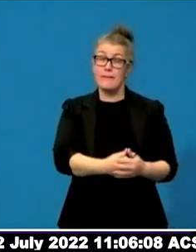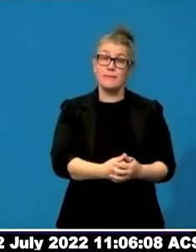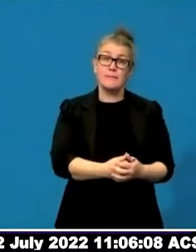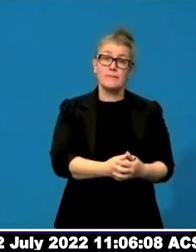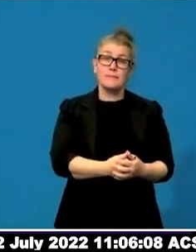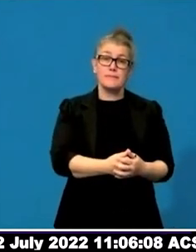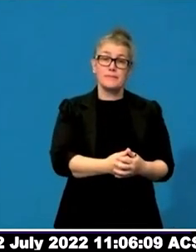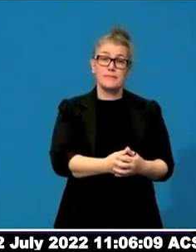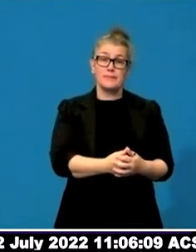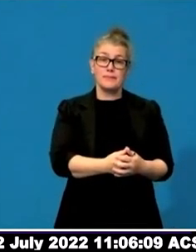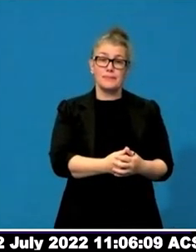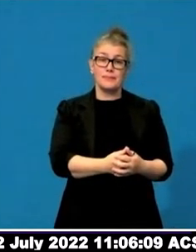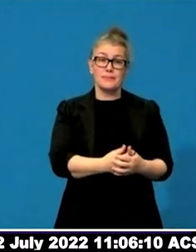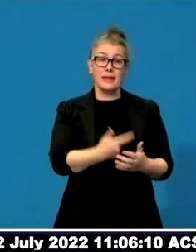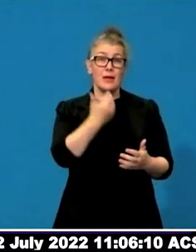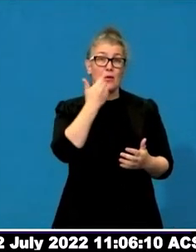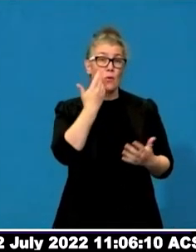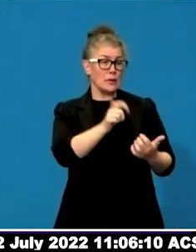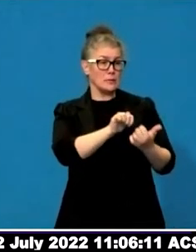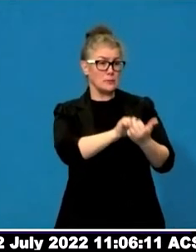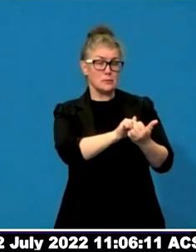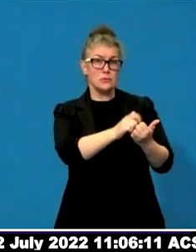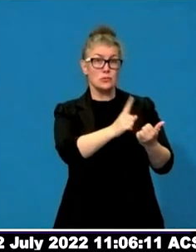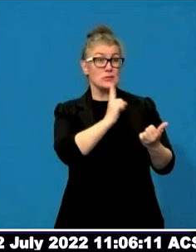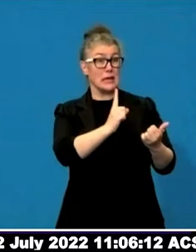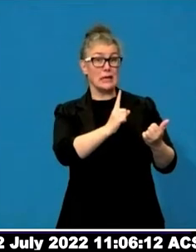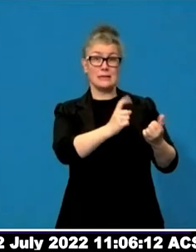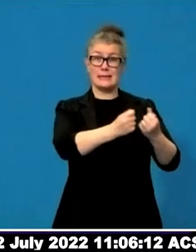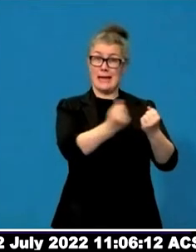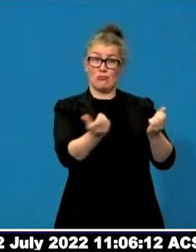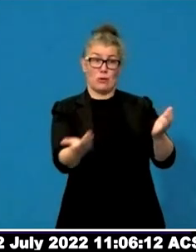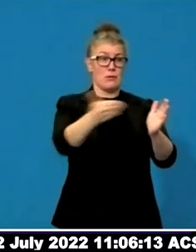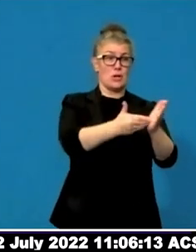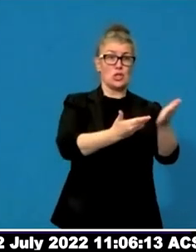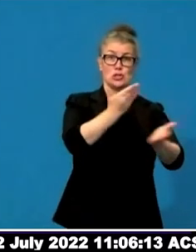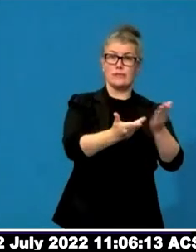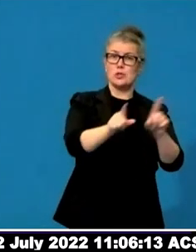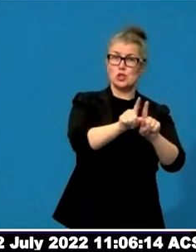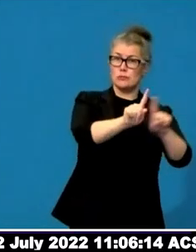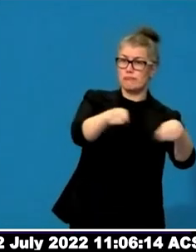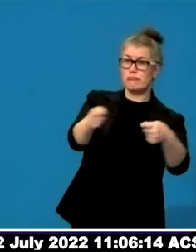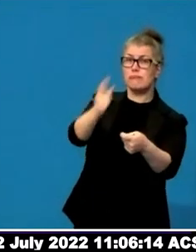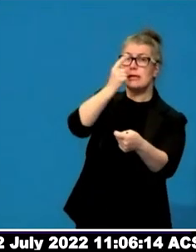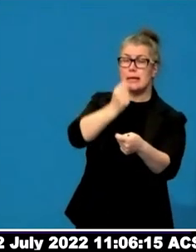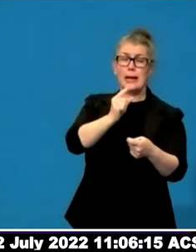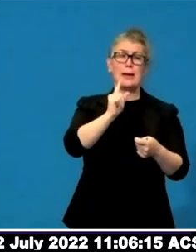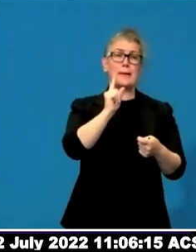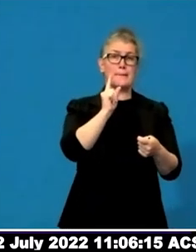them expanding providing their services. But they've got, for want of a better term,